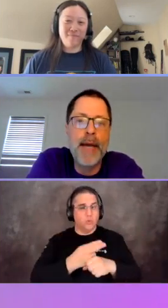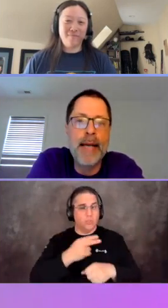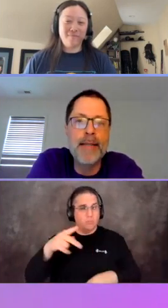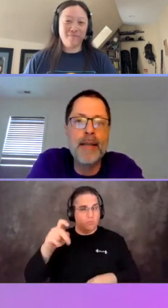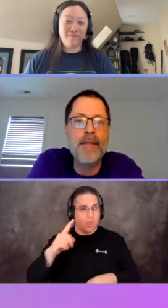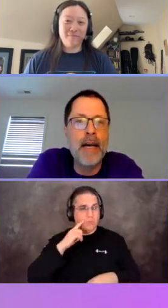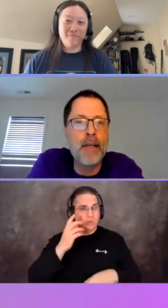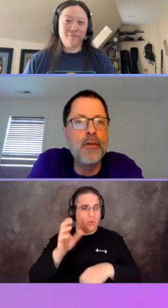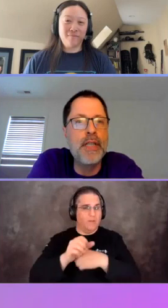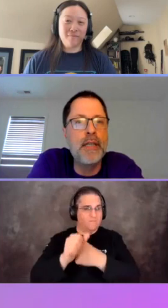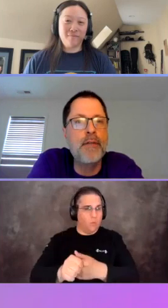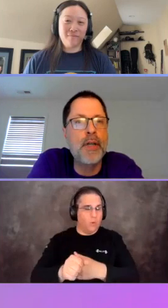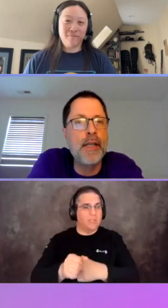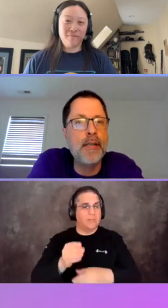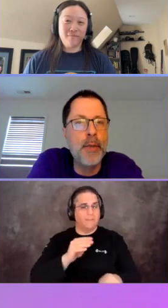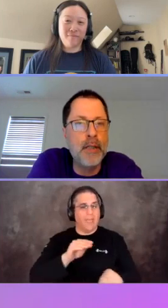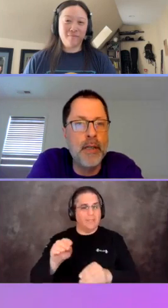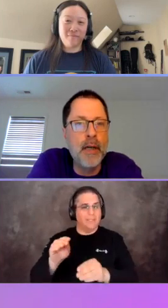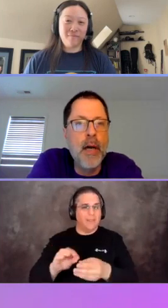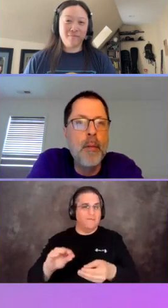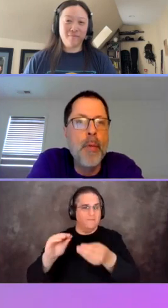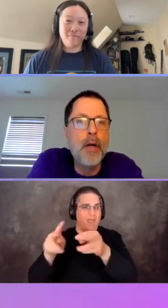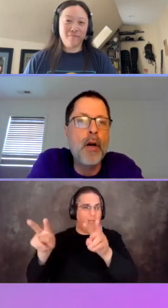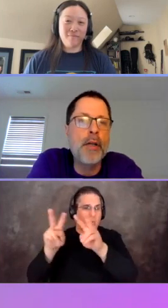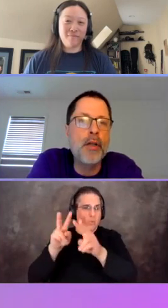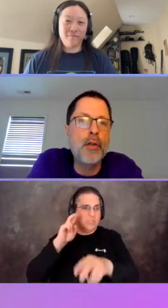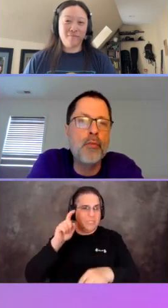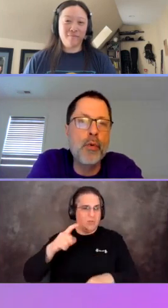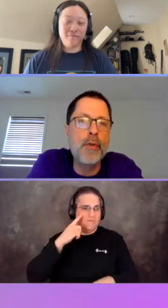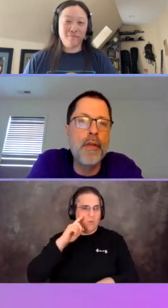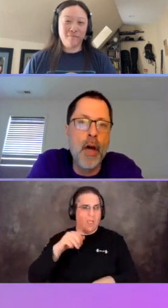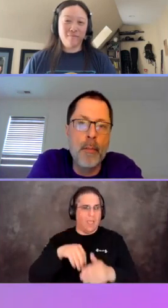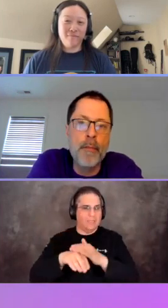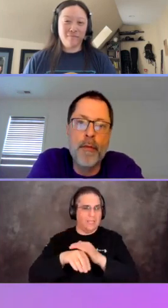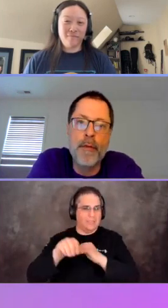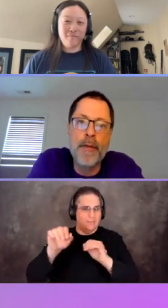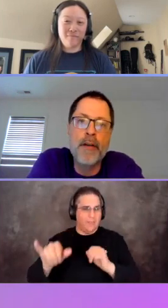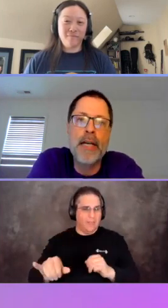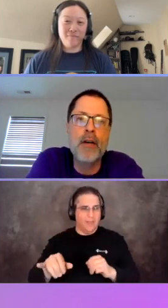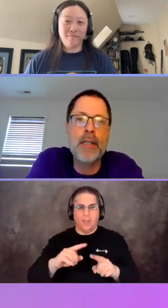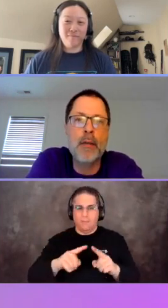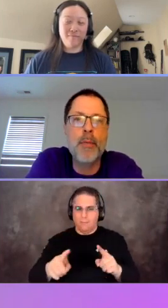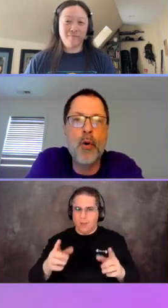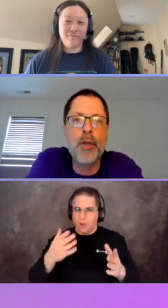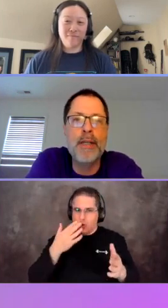depends on why you were trying to add roll equals group here with the link already wrapping all the context of